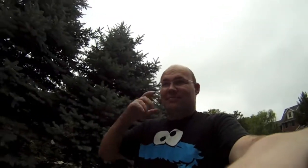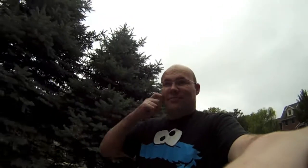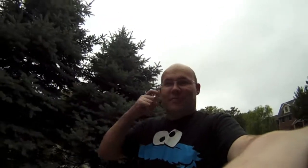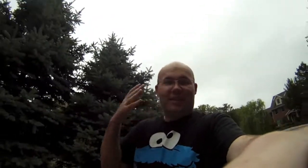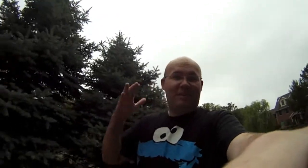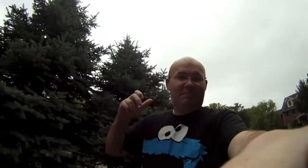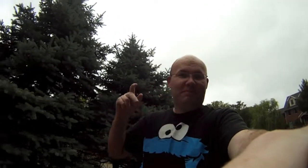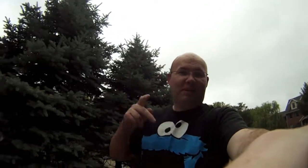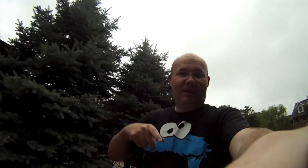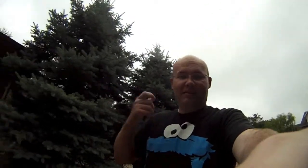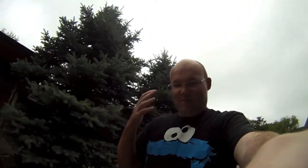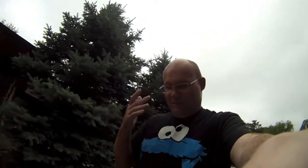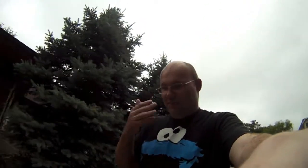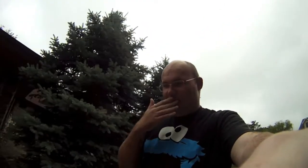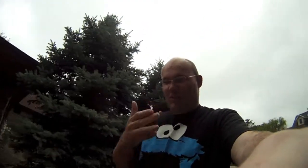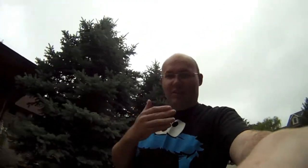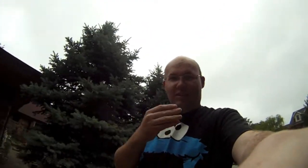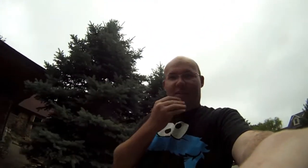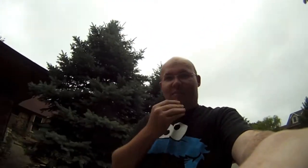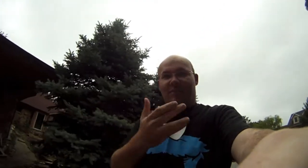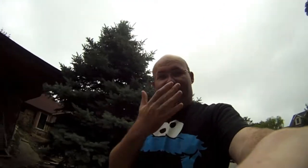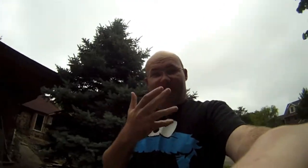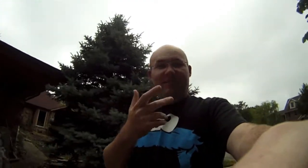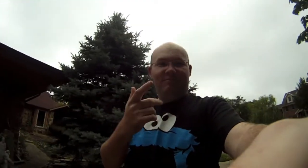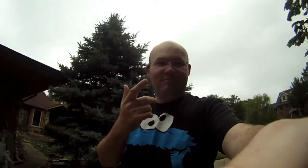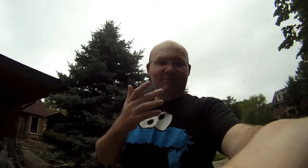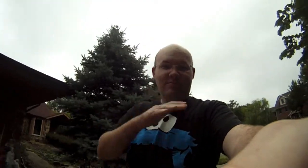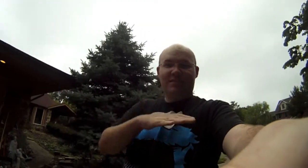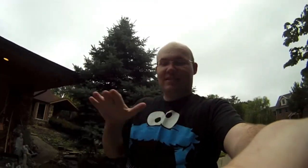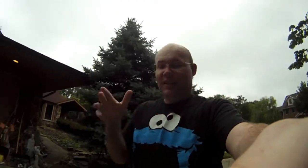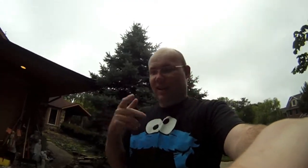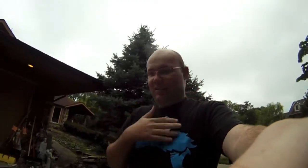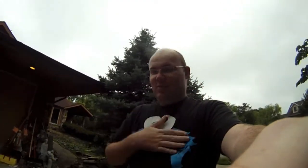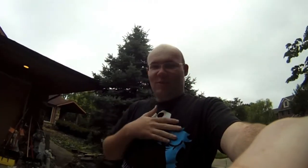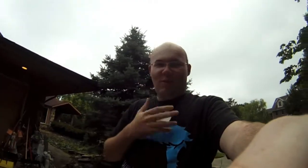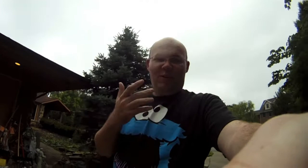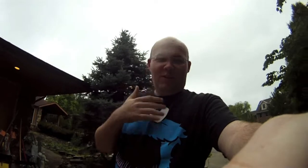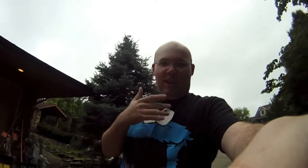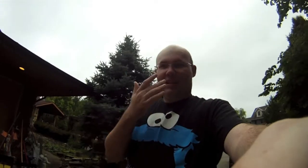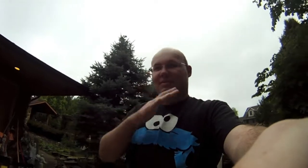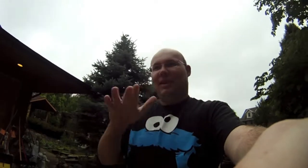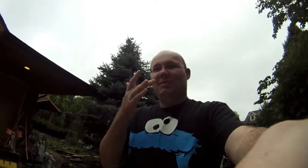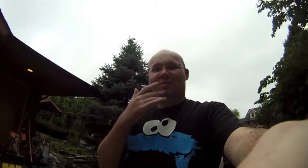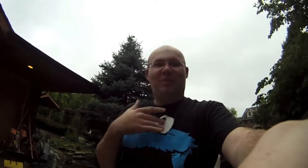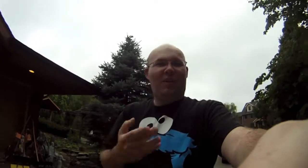We just got back from good brunch. It was nice and we enjoyed it. Definite it was a nice birthday morning.